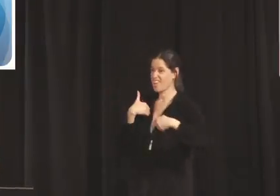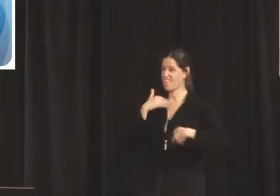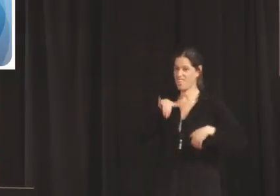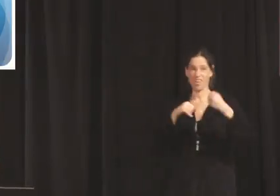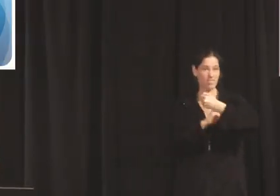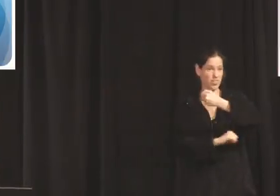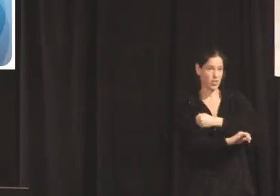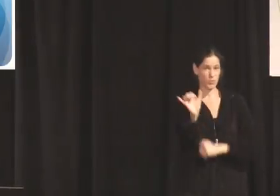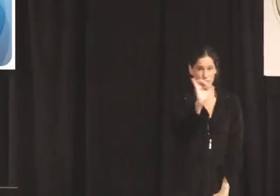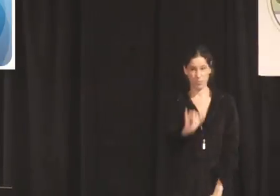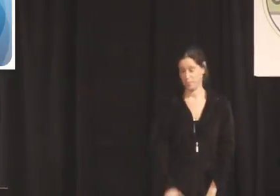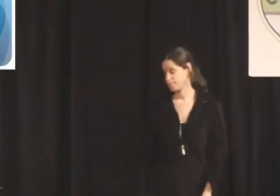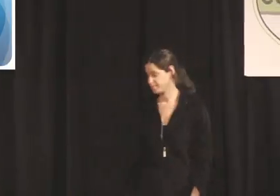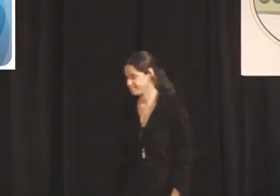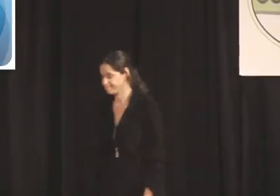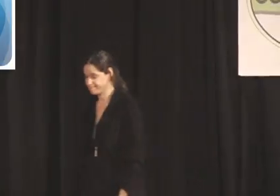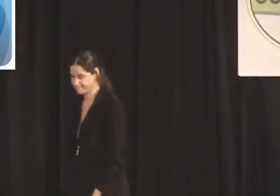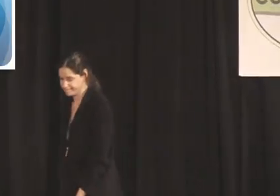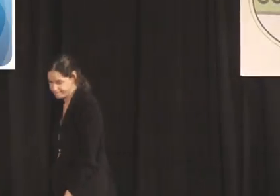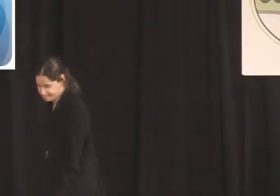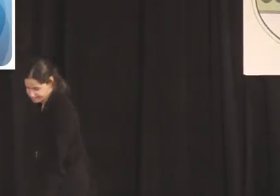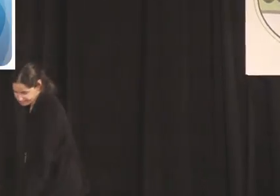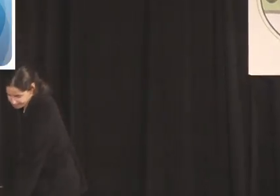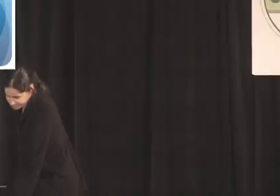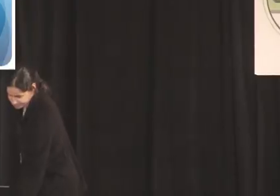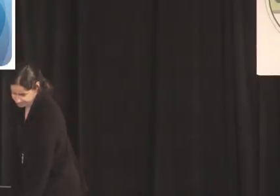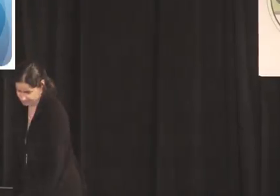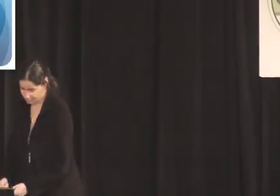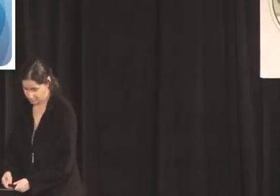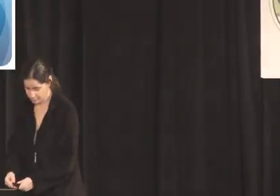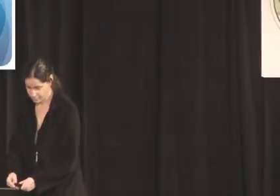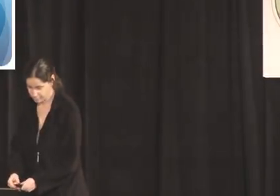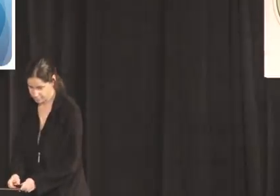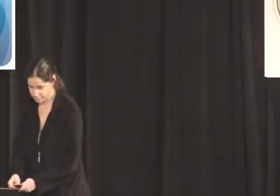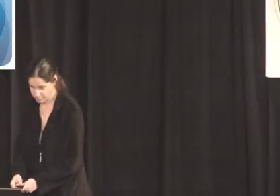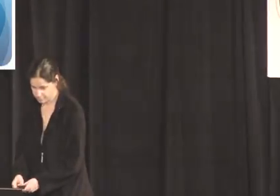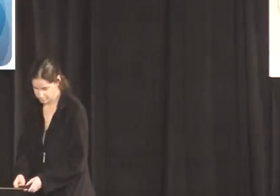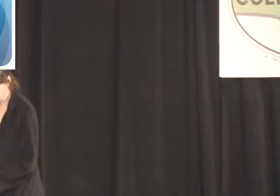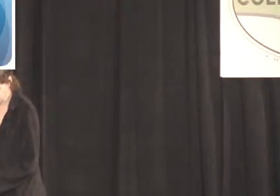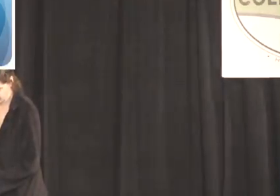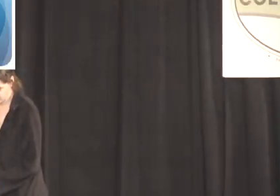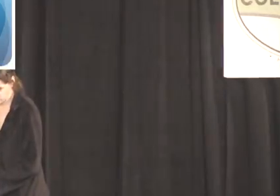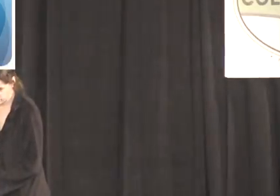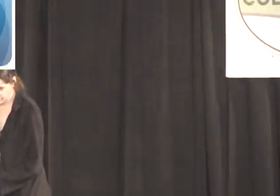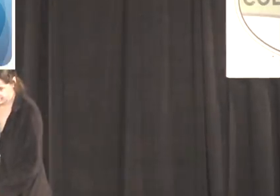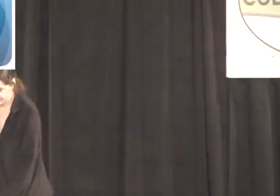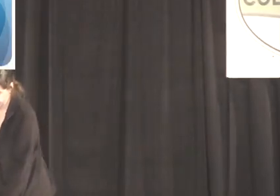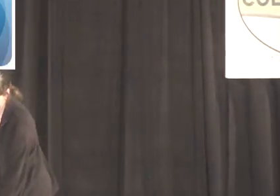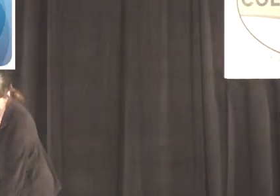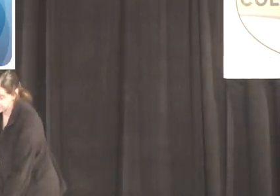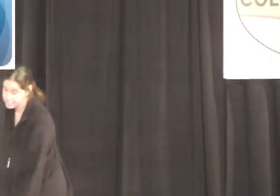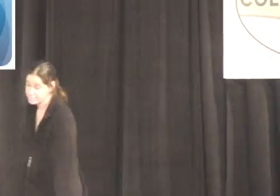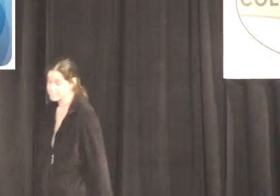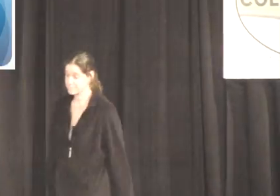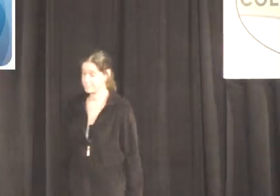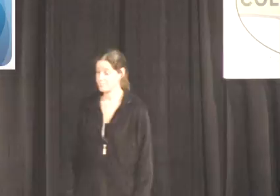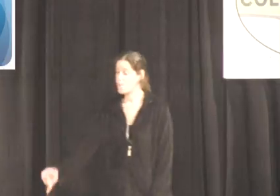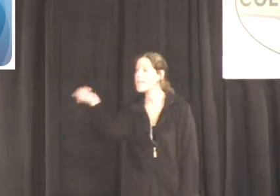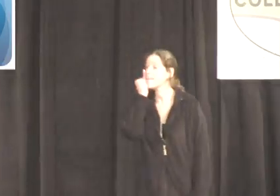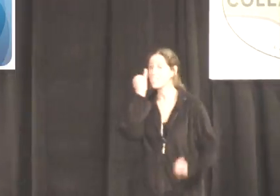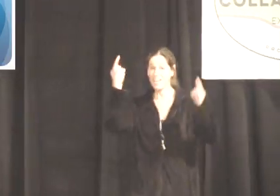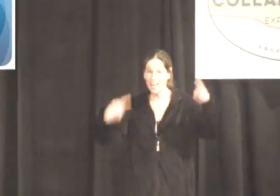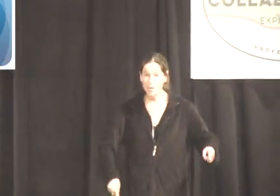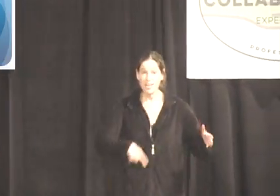who are going to use spoken language.